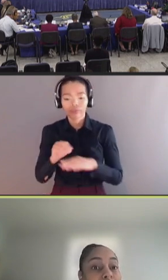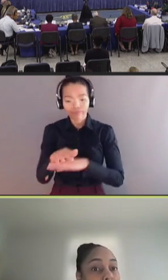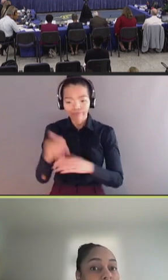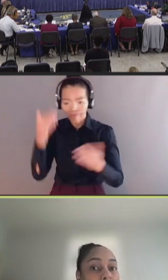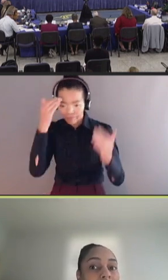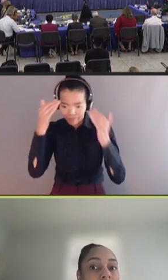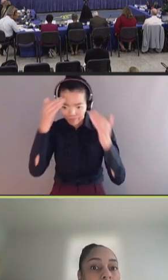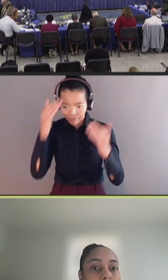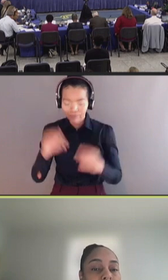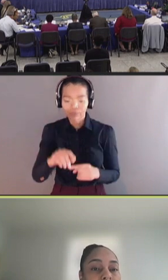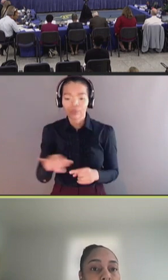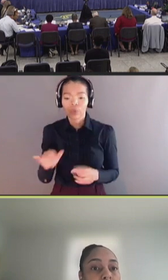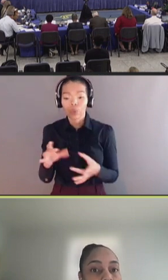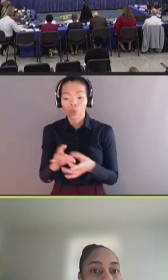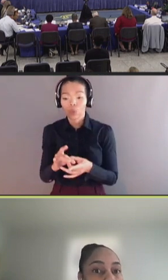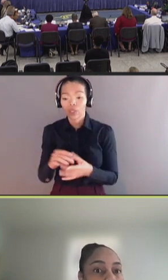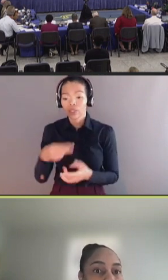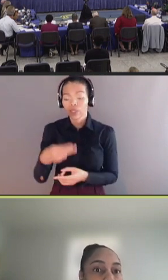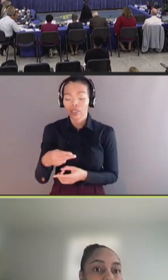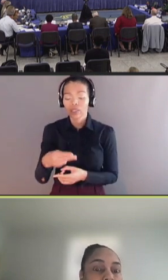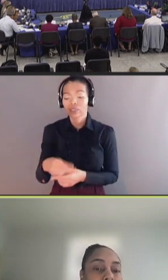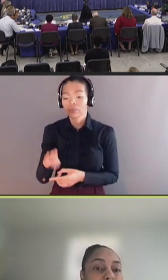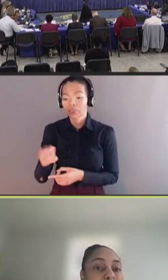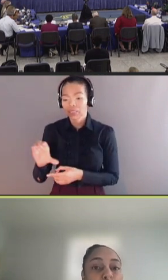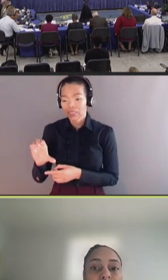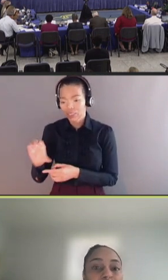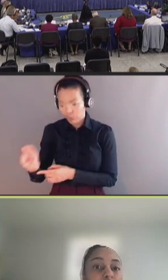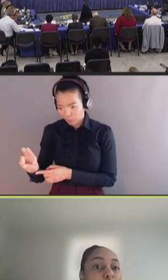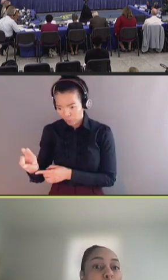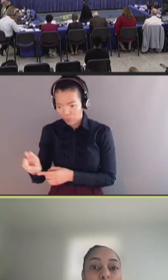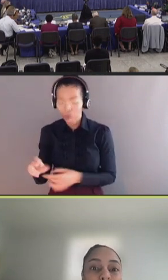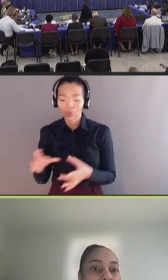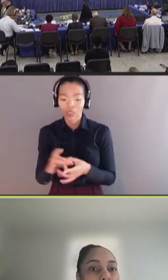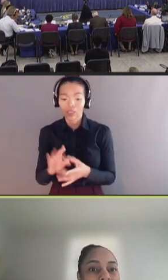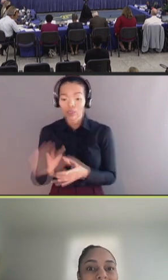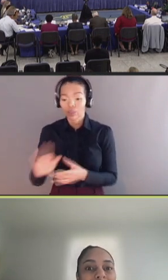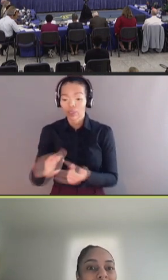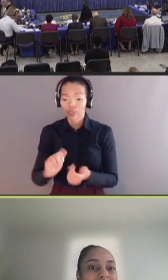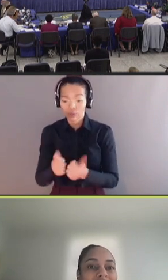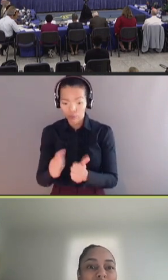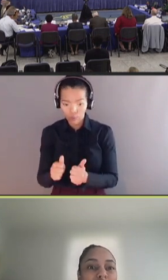historically Black colleges and universities as part of their sports homecoming series. Their